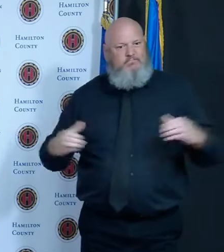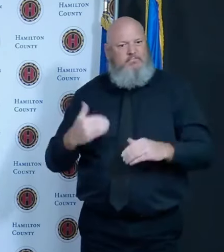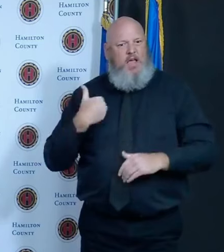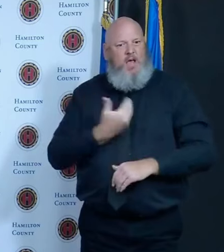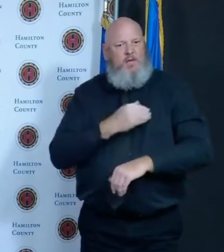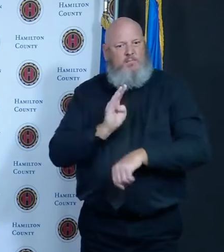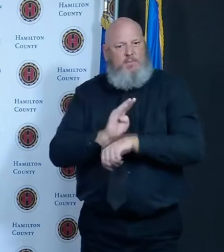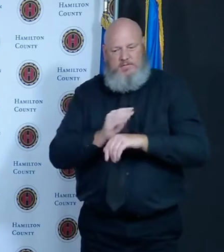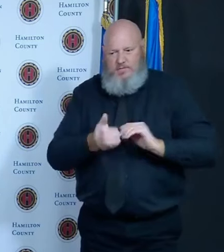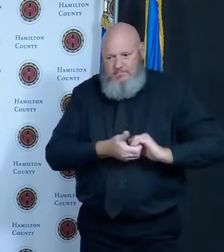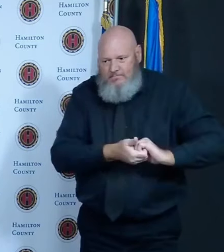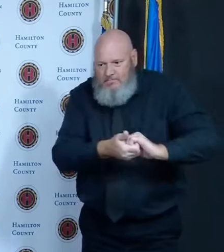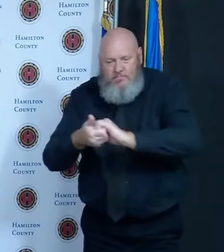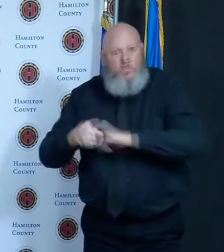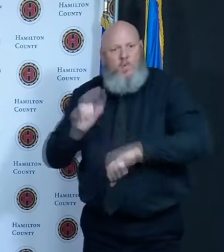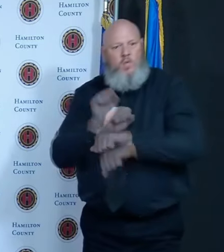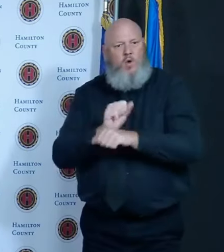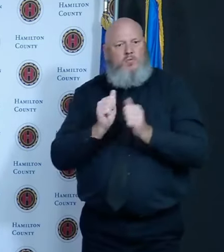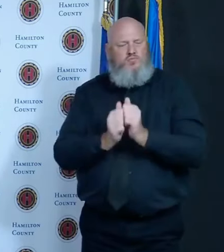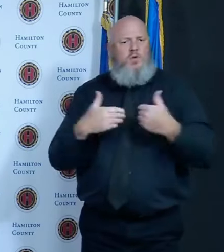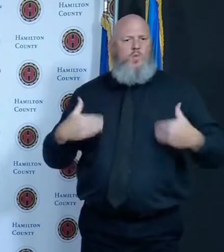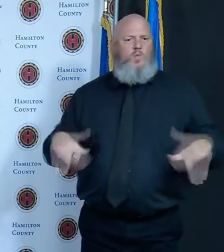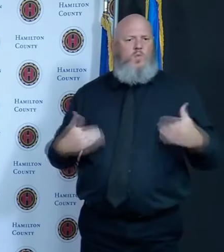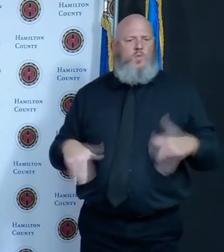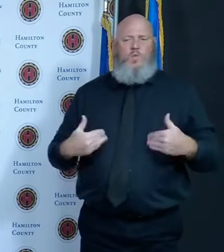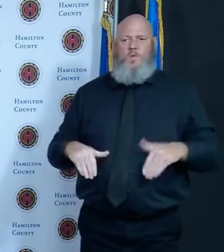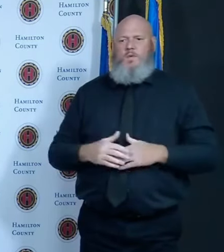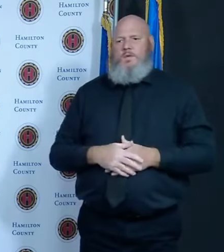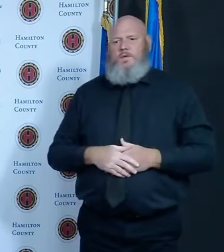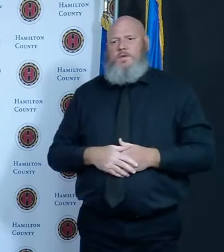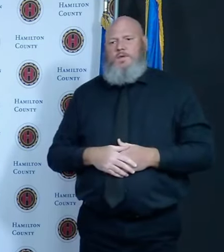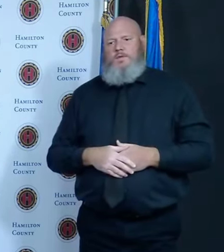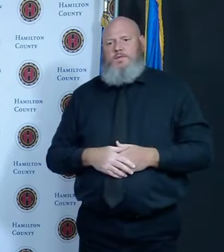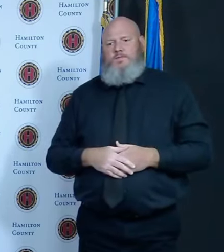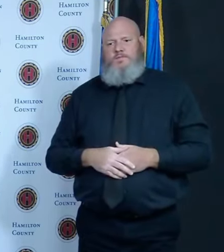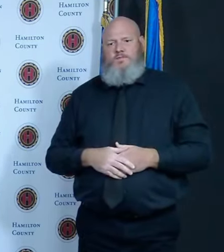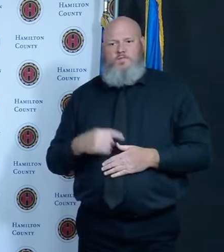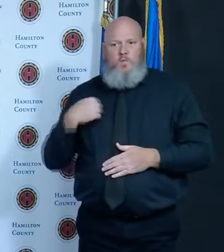it will be behind us at some point but before it's totally behind us we will